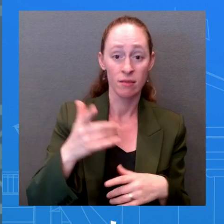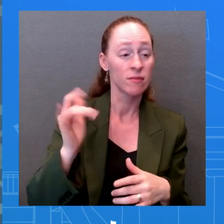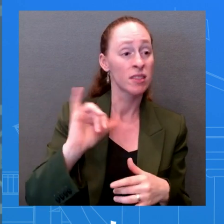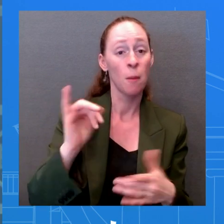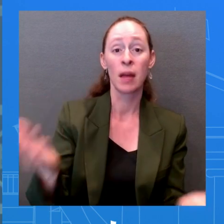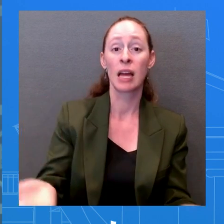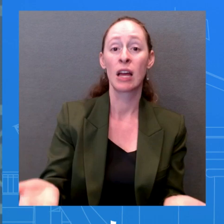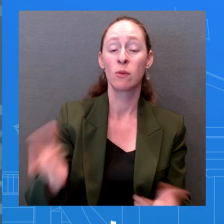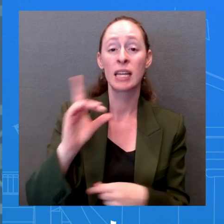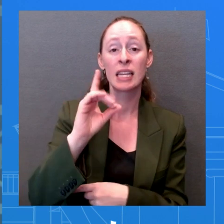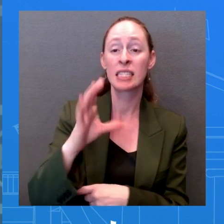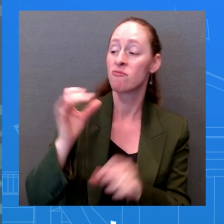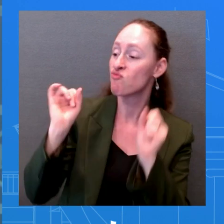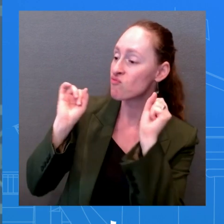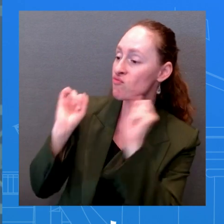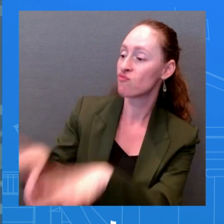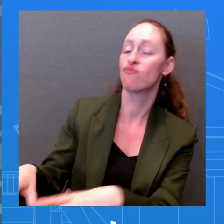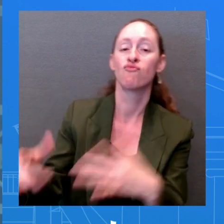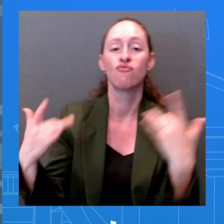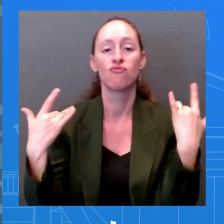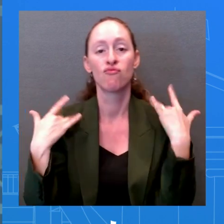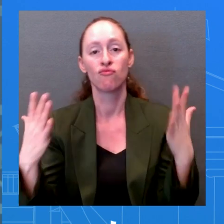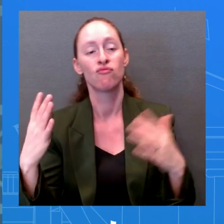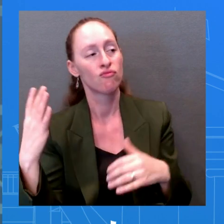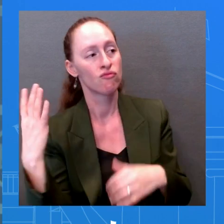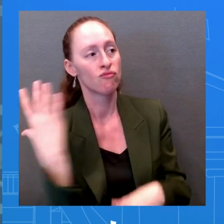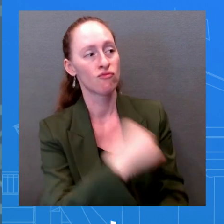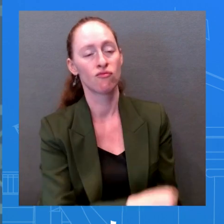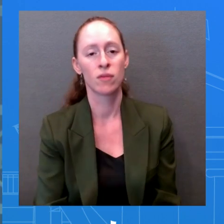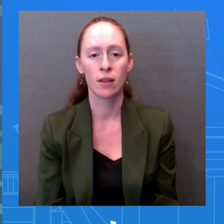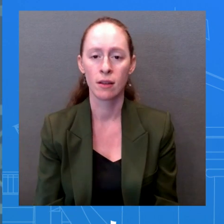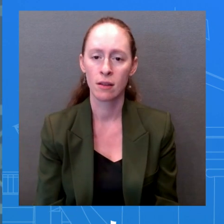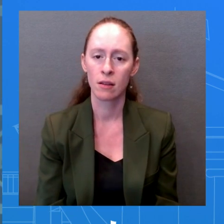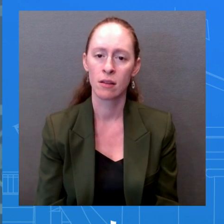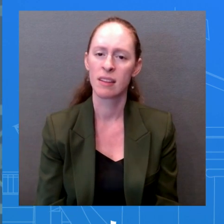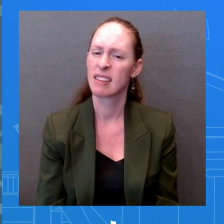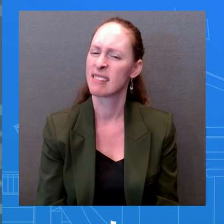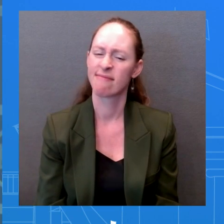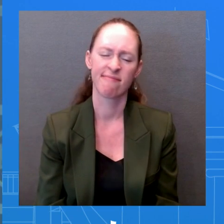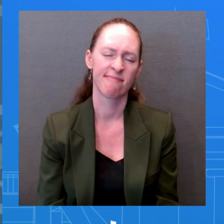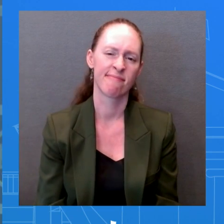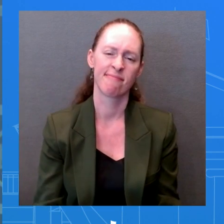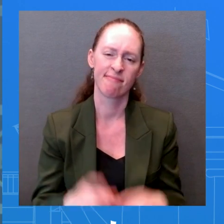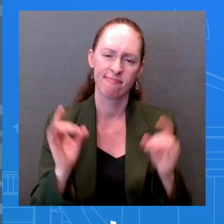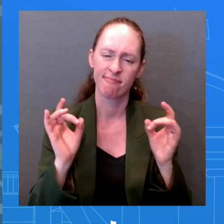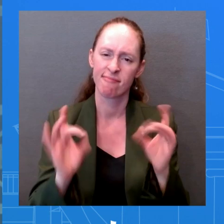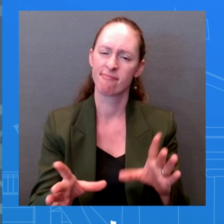And as we have done many times in response to attempts to create chaos and confusion by Republican governors,